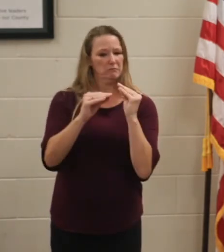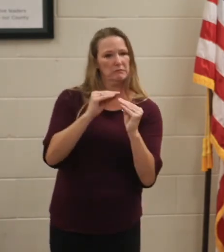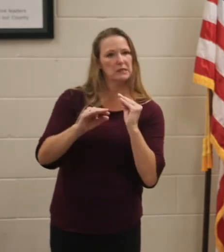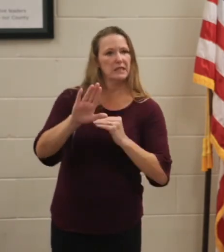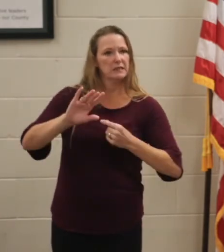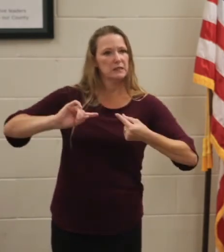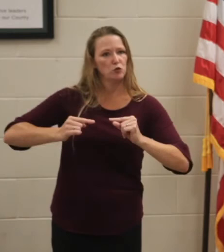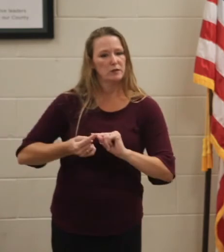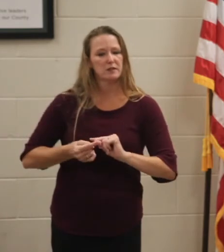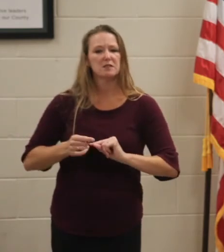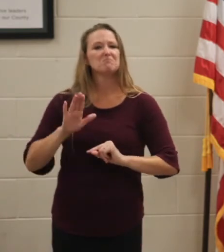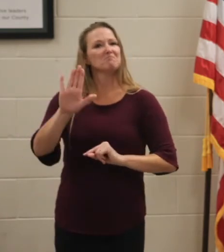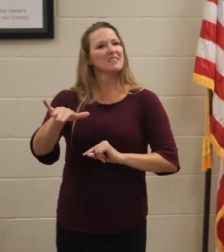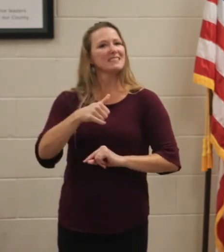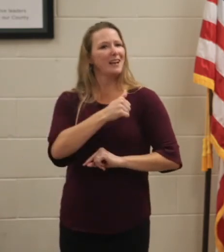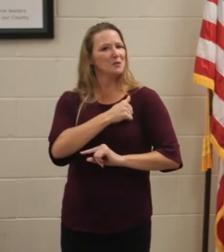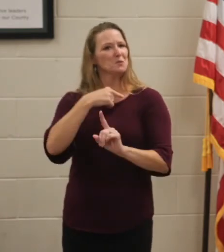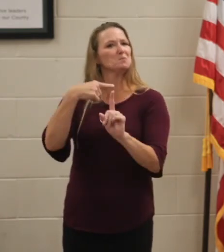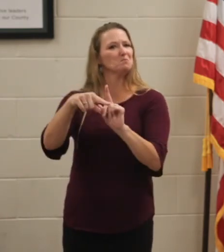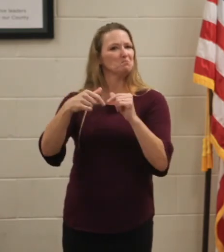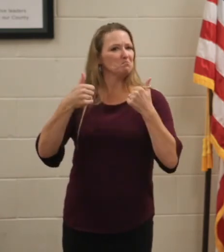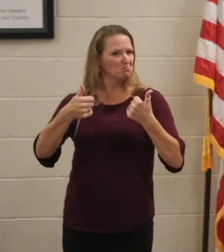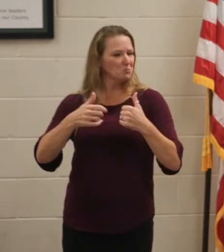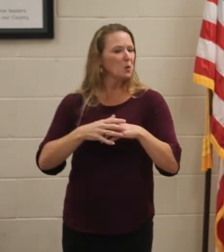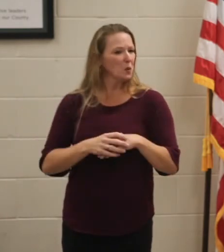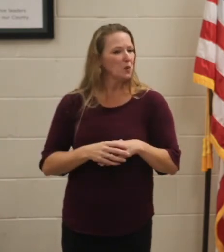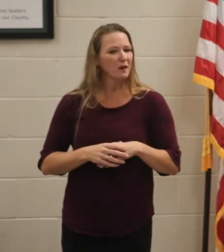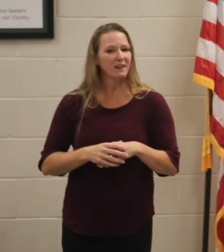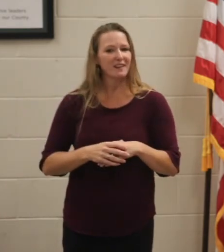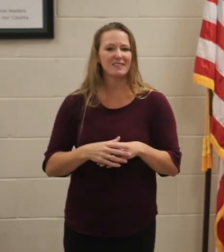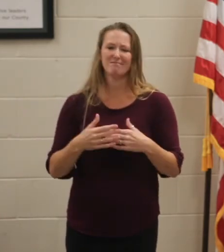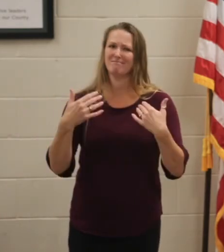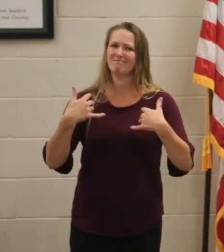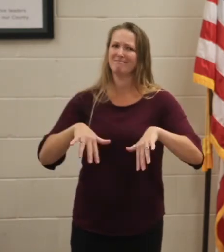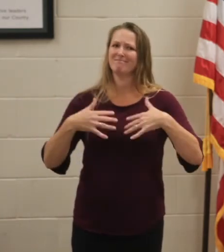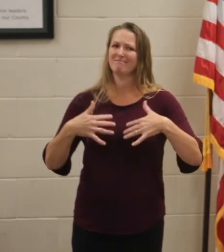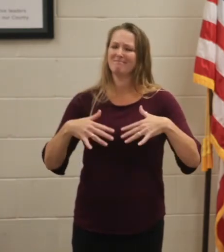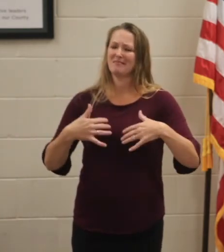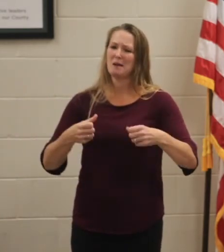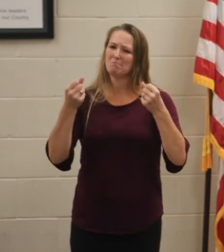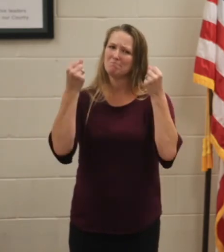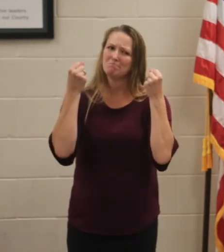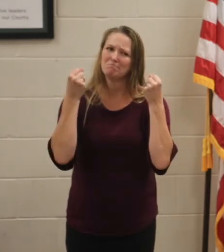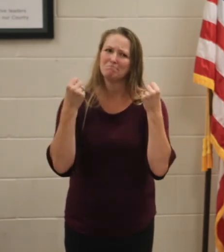He's in good spirits and is receiving a lot of support from the community and